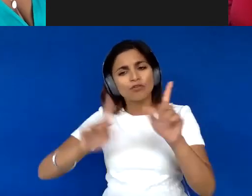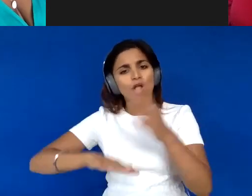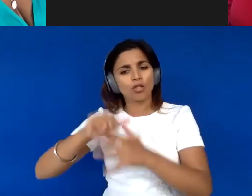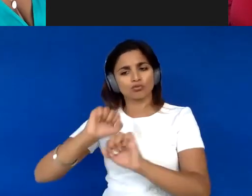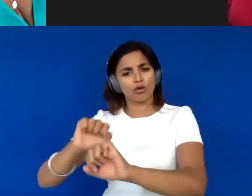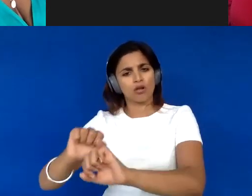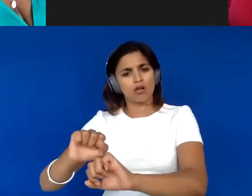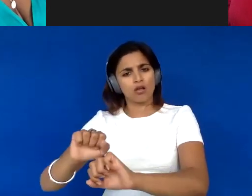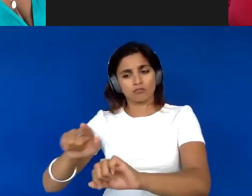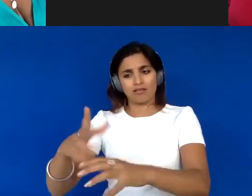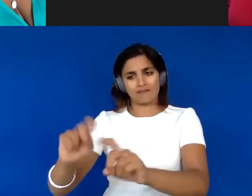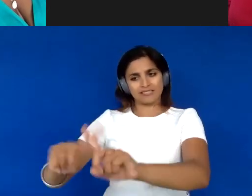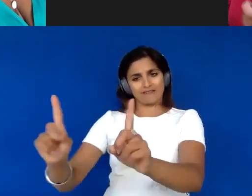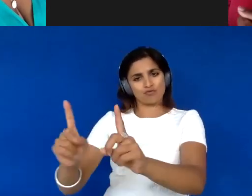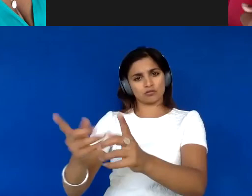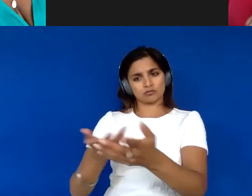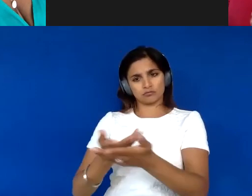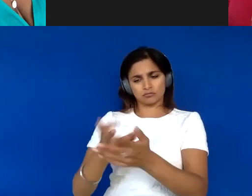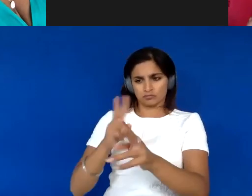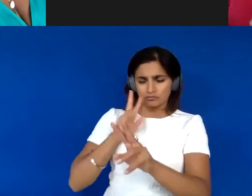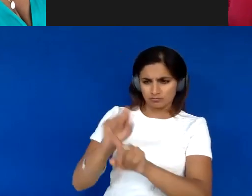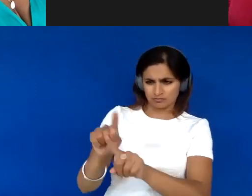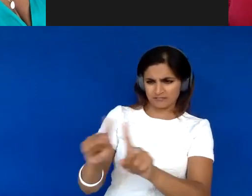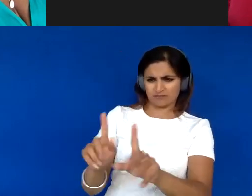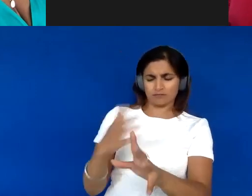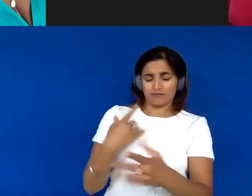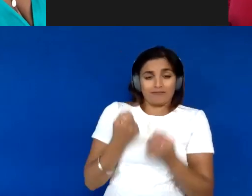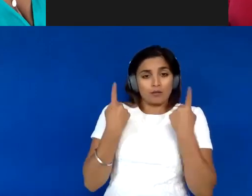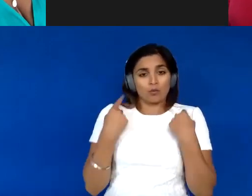certain traits it's the same way you can't you can't really find evidence of